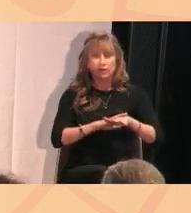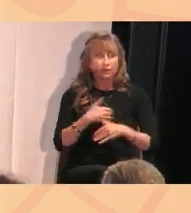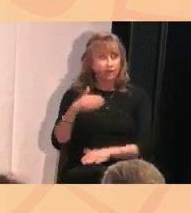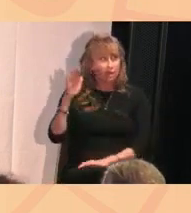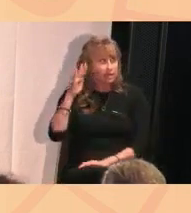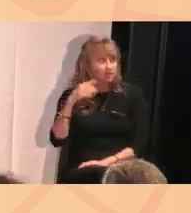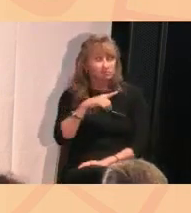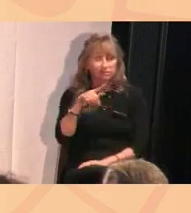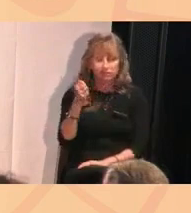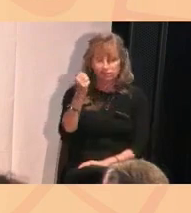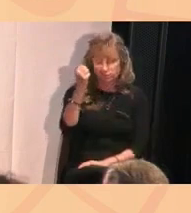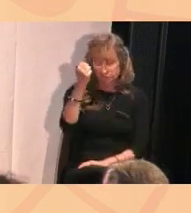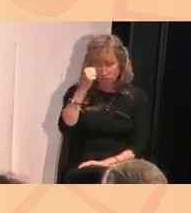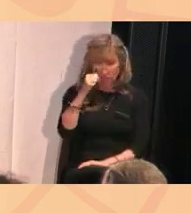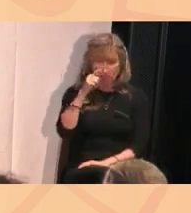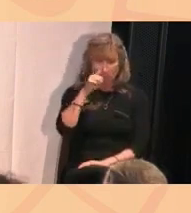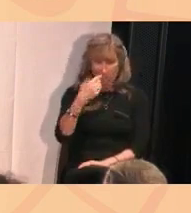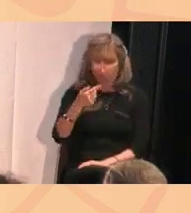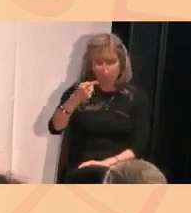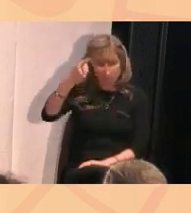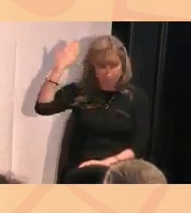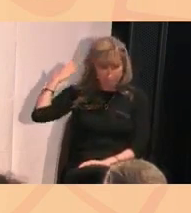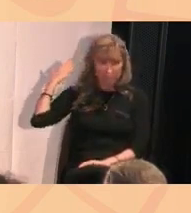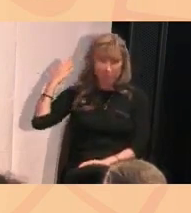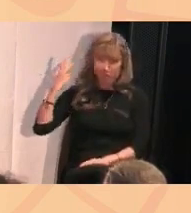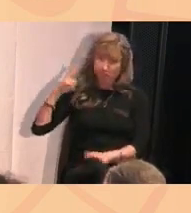I think listening to Marcia tell the story of the Whitlam years